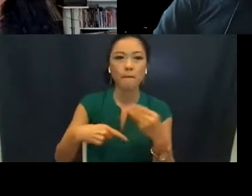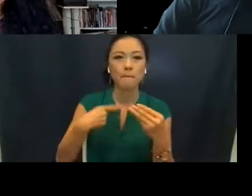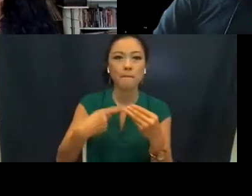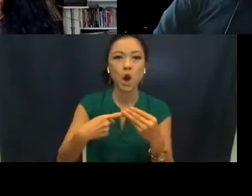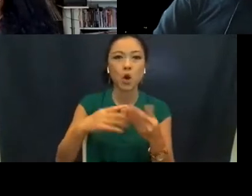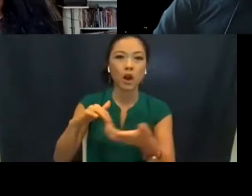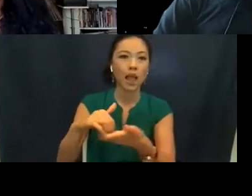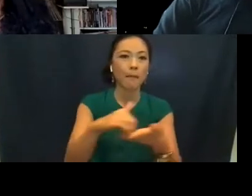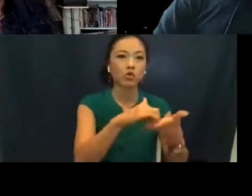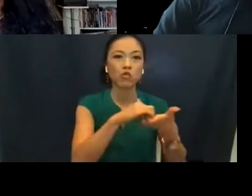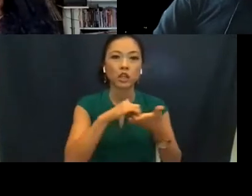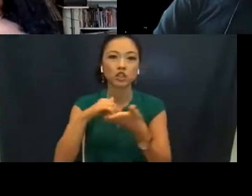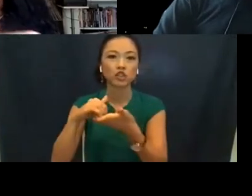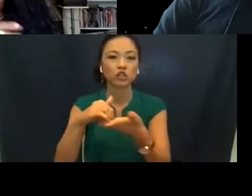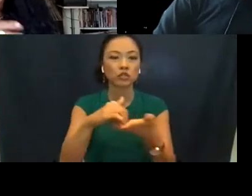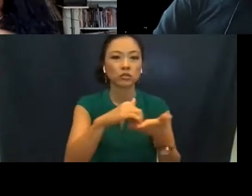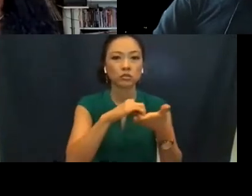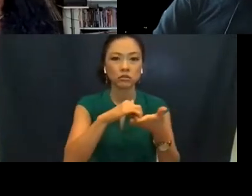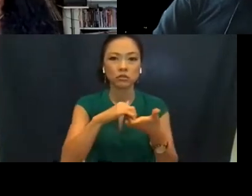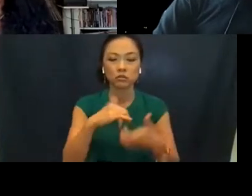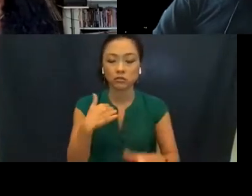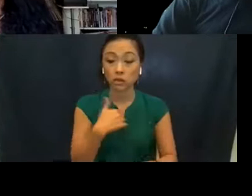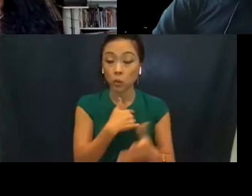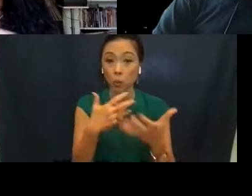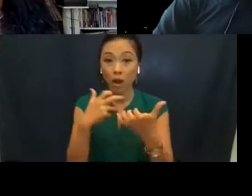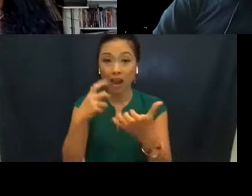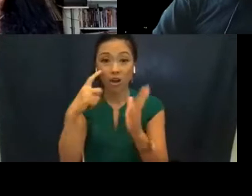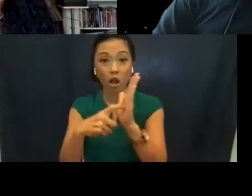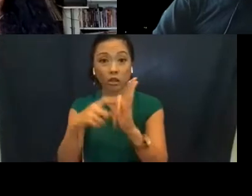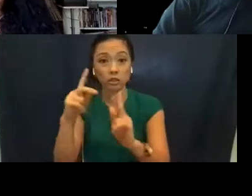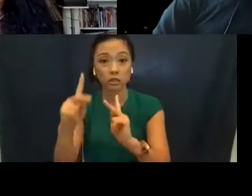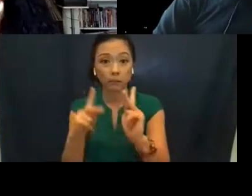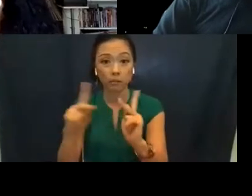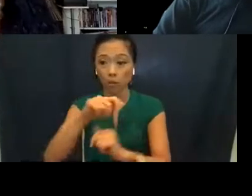the begin, we want to acknowledge all of the people behind the single collaborating and